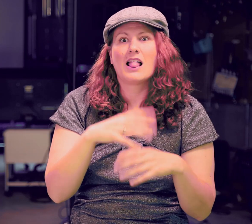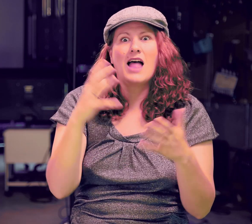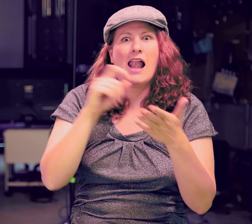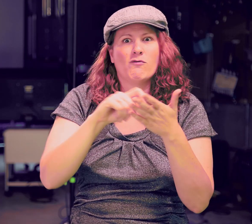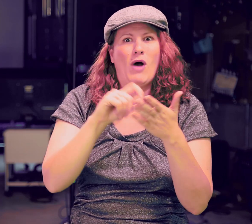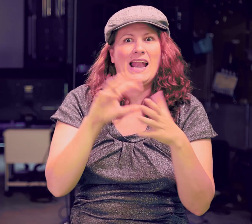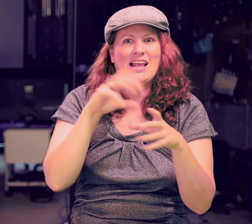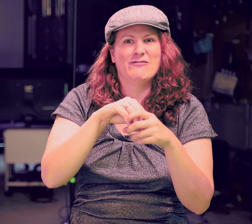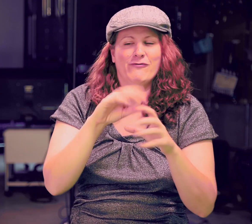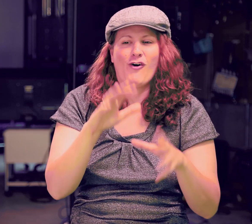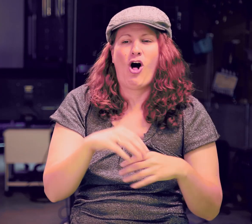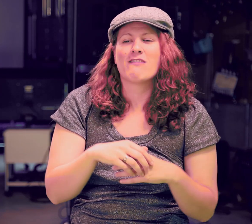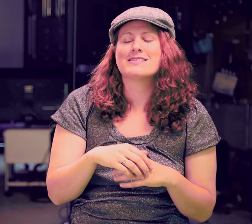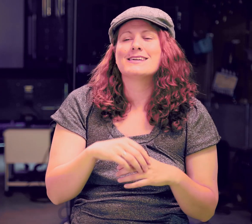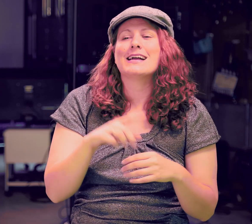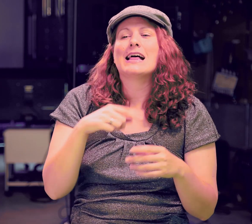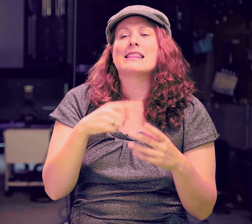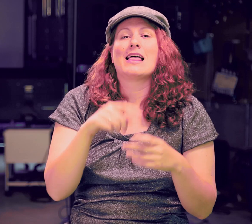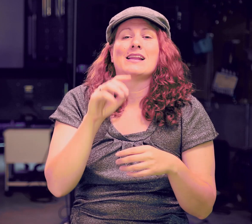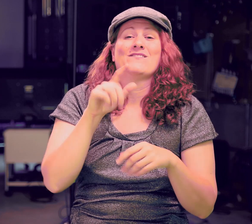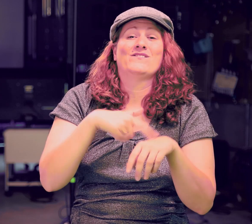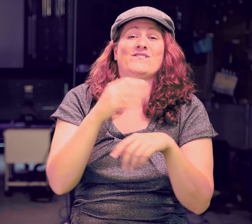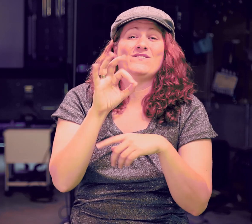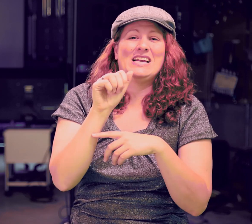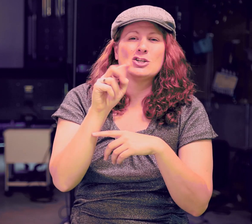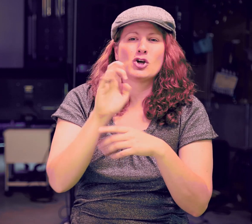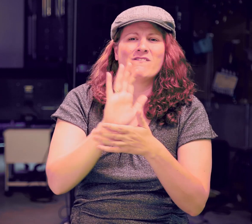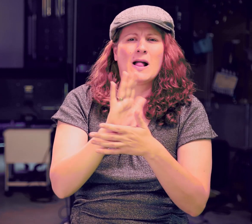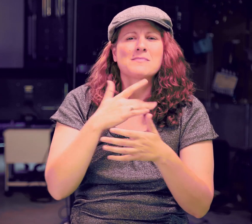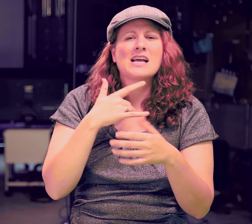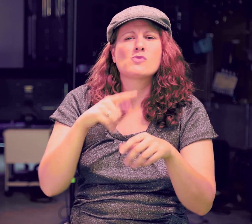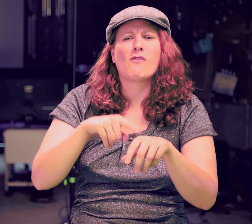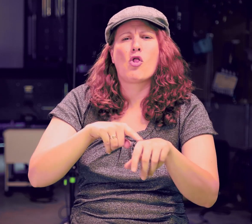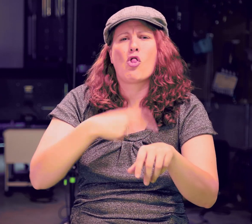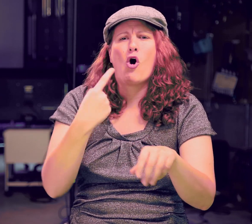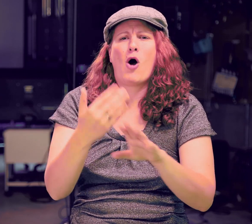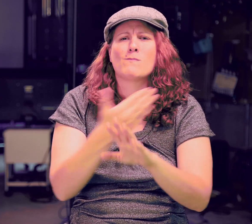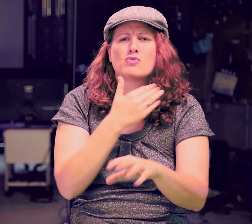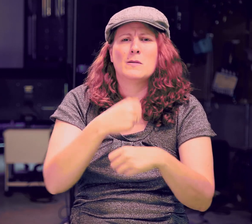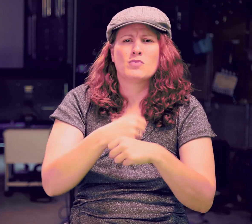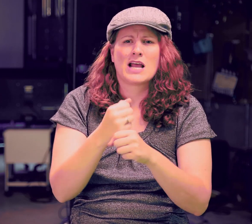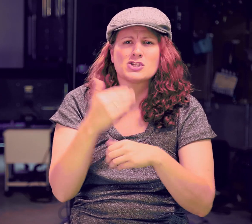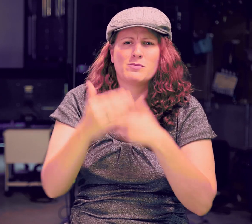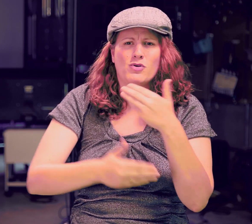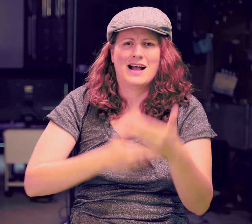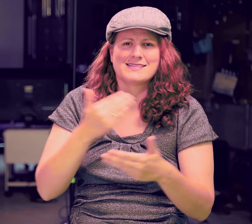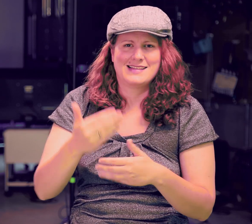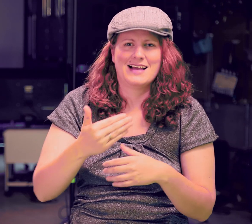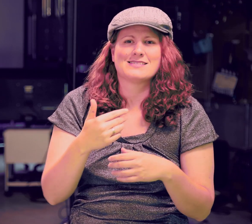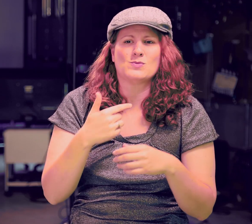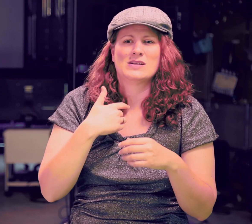A lot of writing involved. Then feature films tend to have long pre-production process.